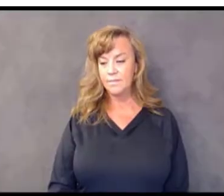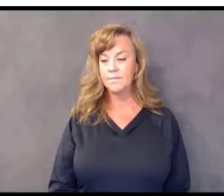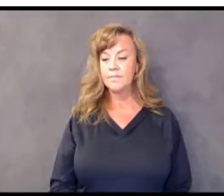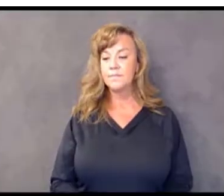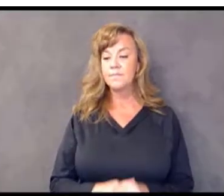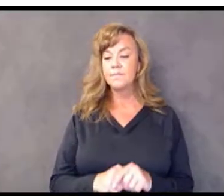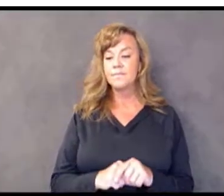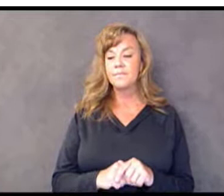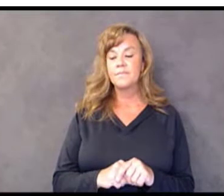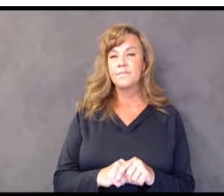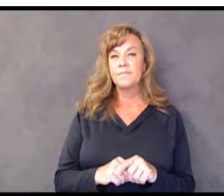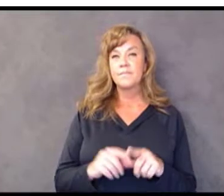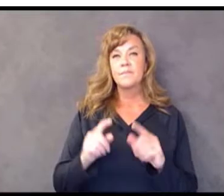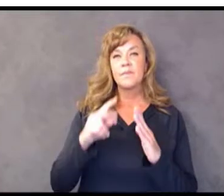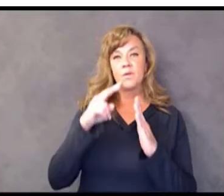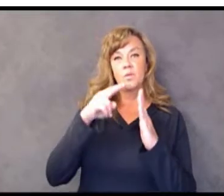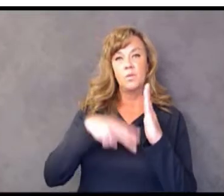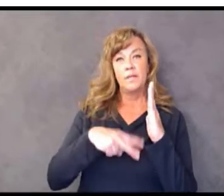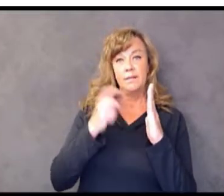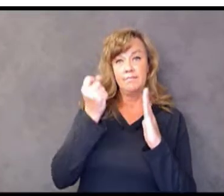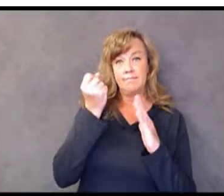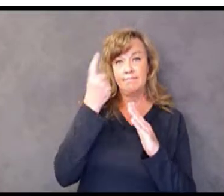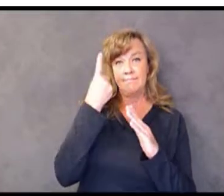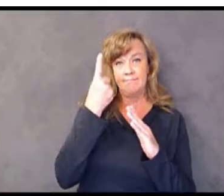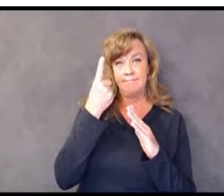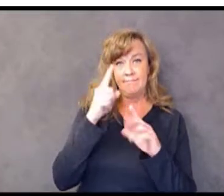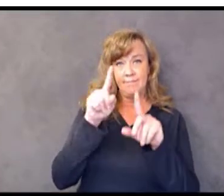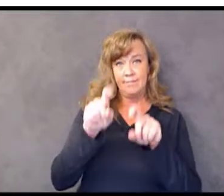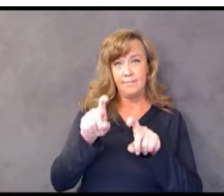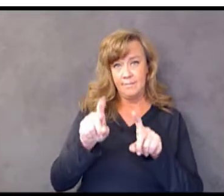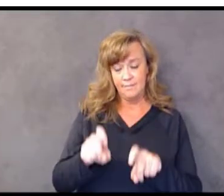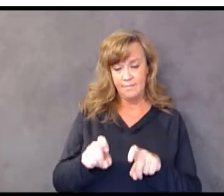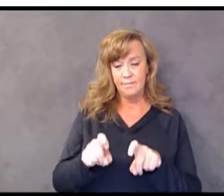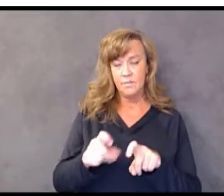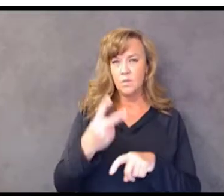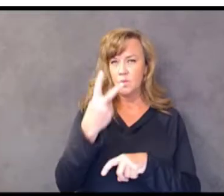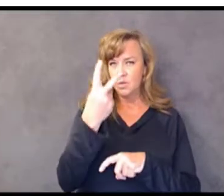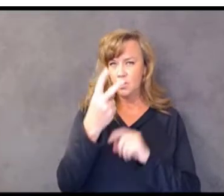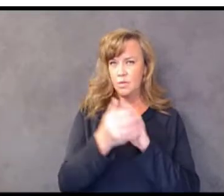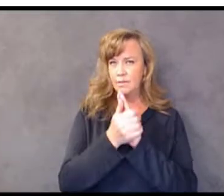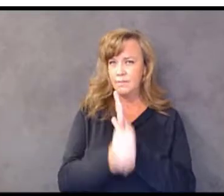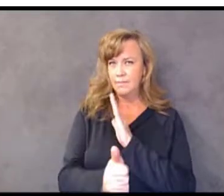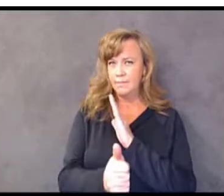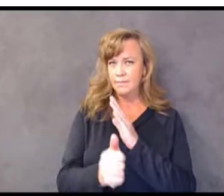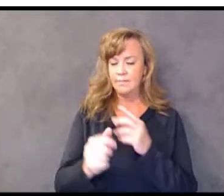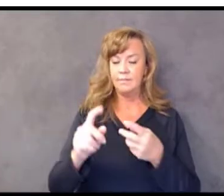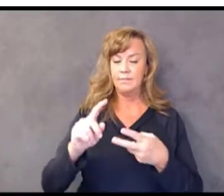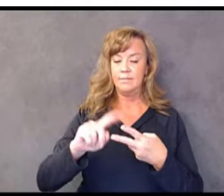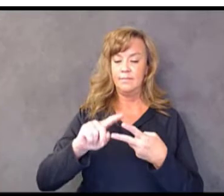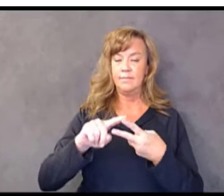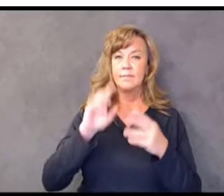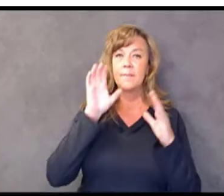Reading comprehension also assesses two skills: picture to sentence, and sentences without